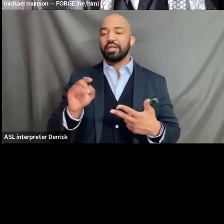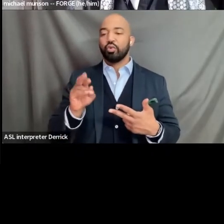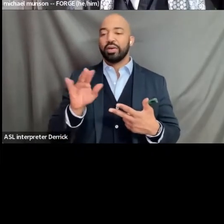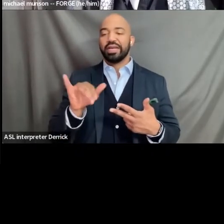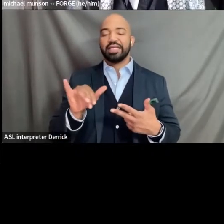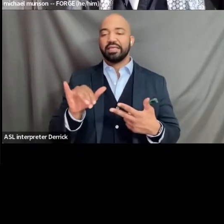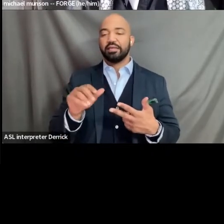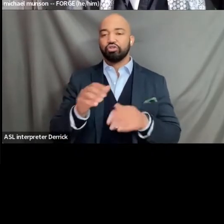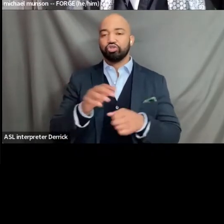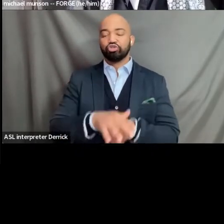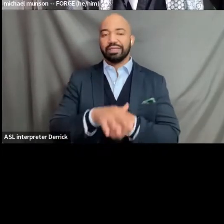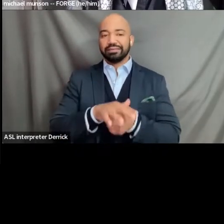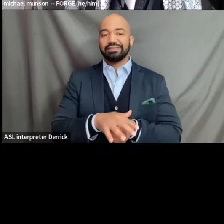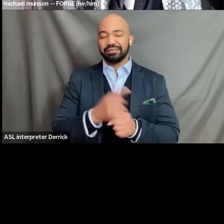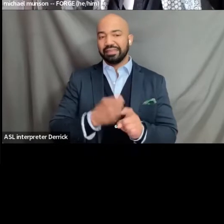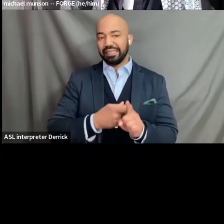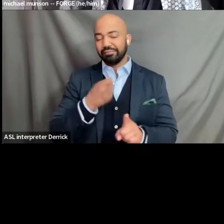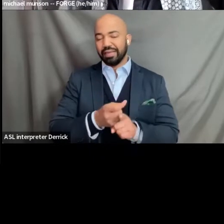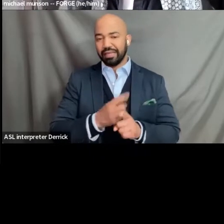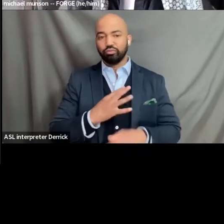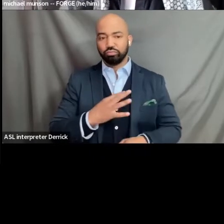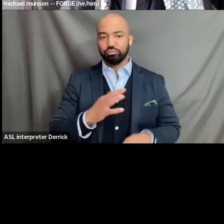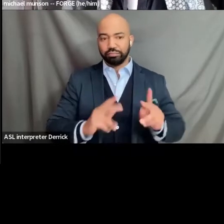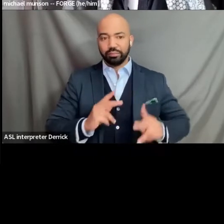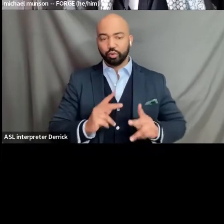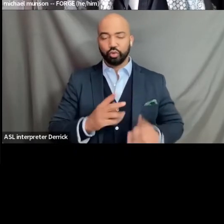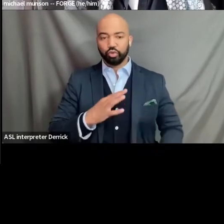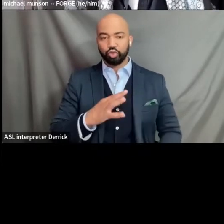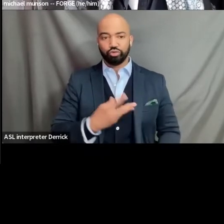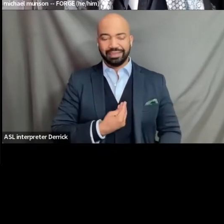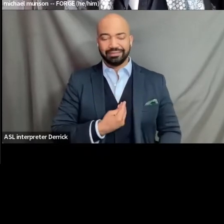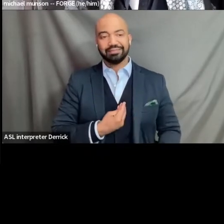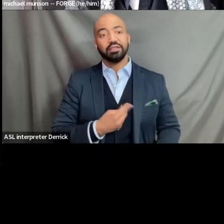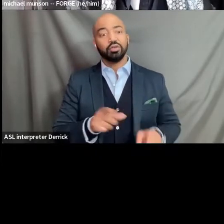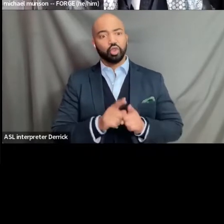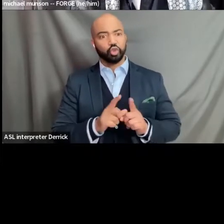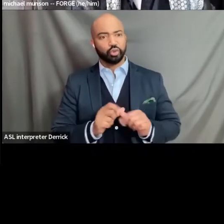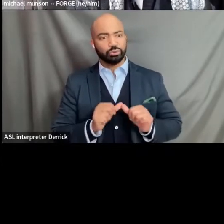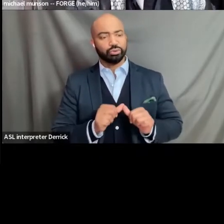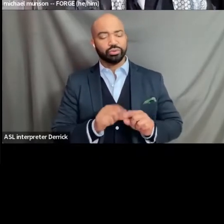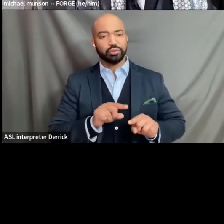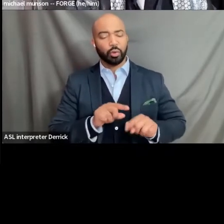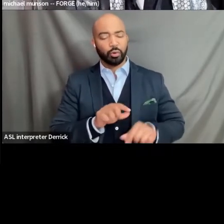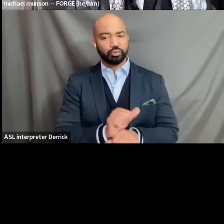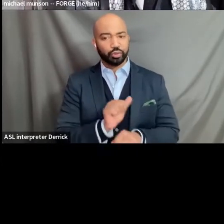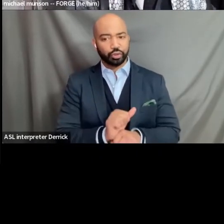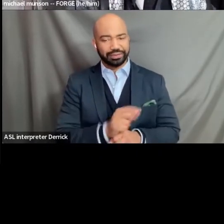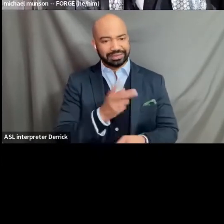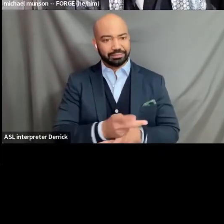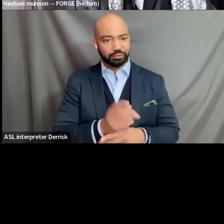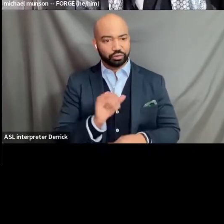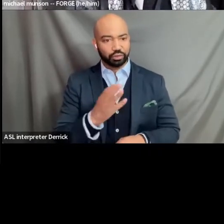are really affecting of people maintaining their job and going to work. We also know that we just talked about alcohol